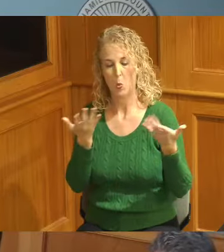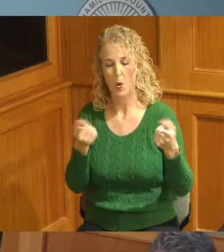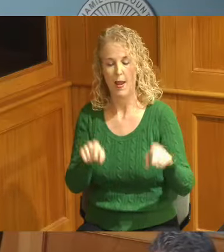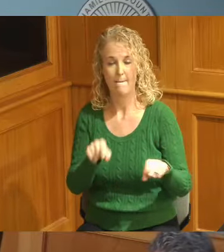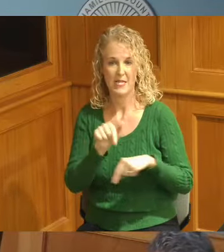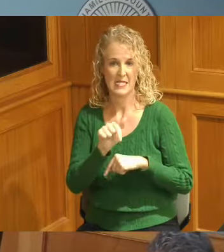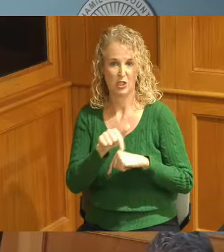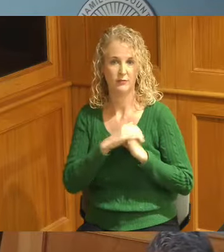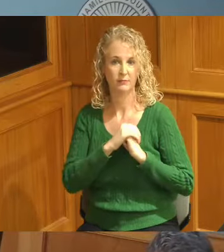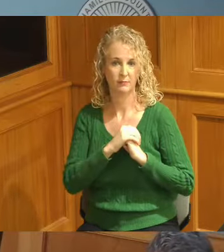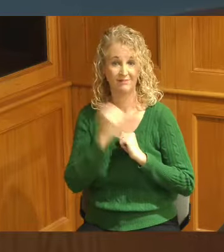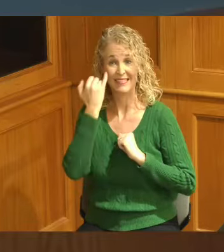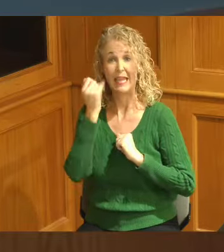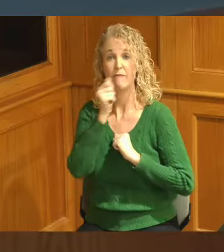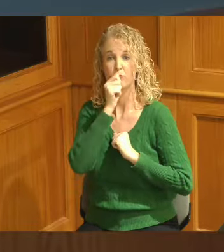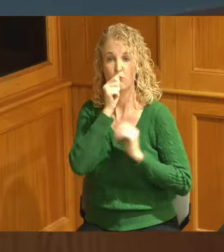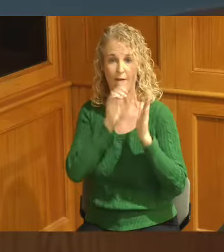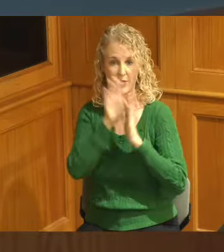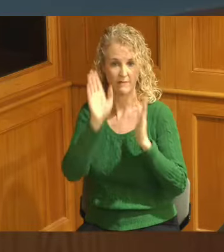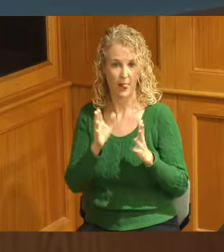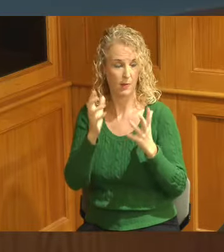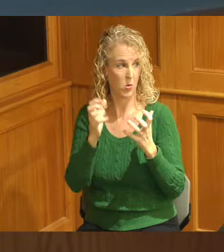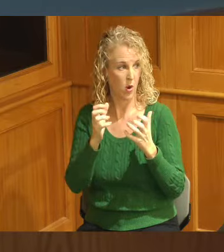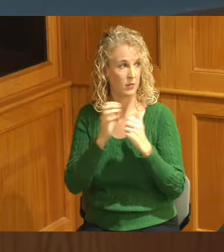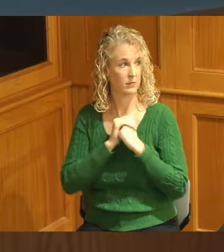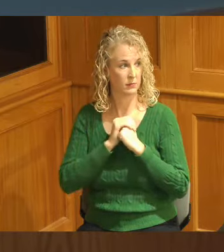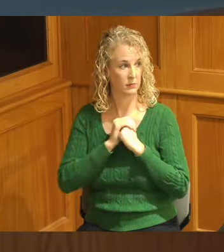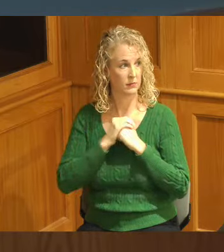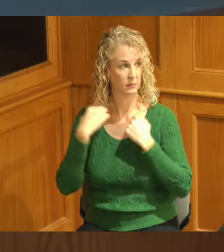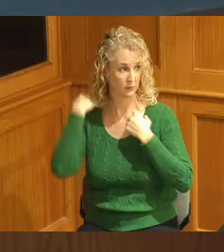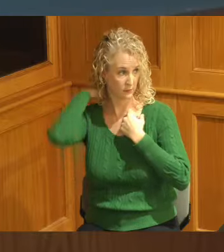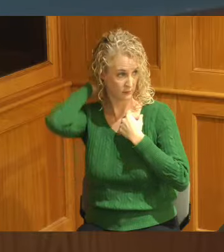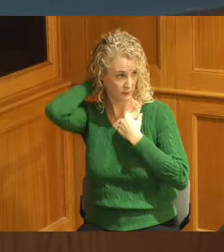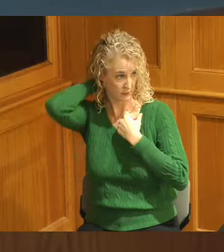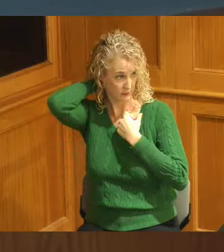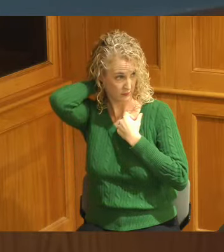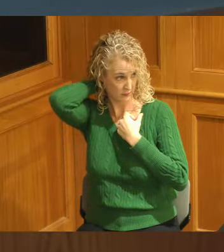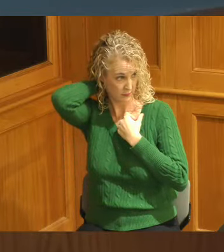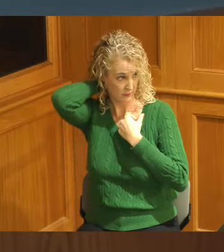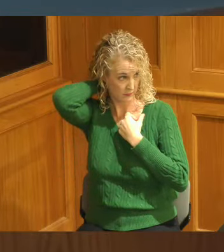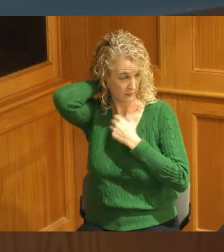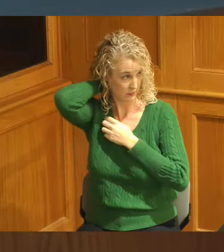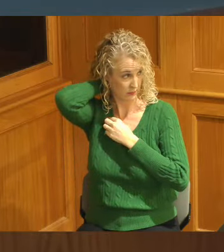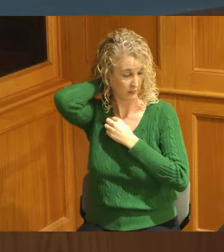that a private developer will go in and invest and create jobs on these locations. So, we've